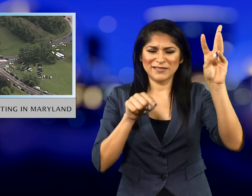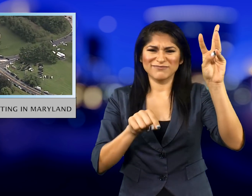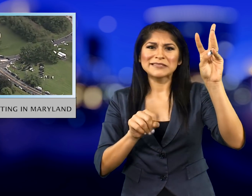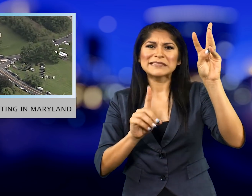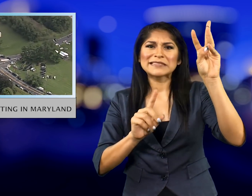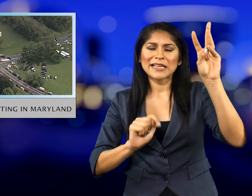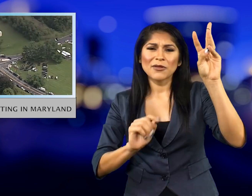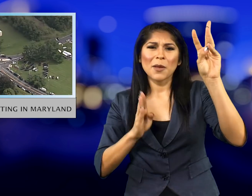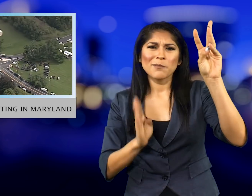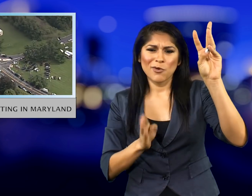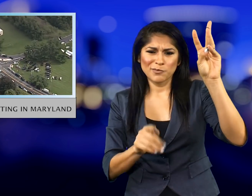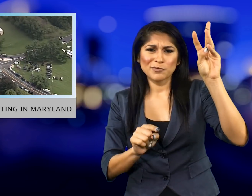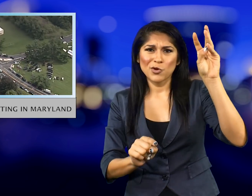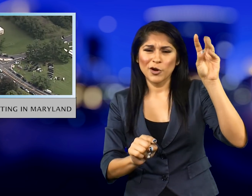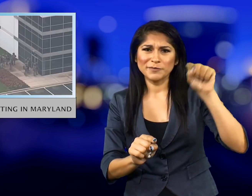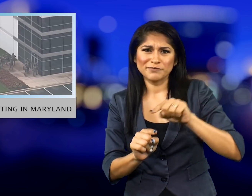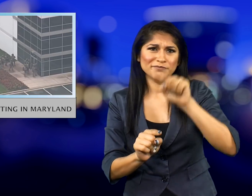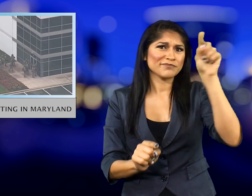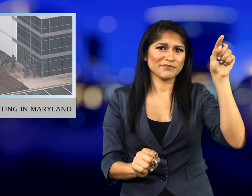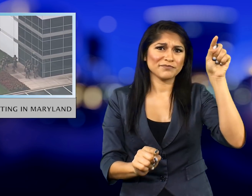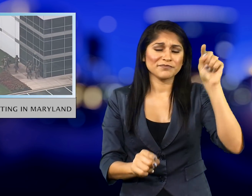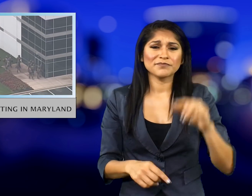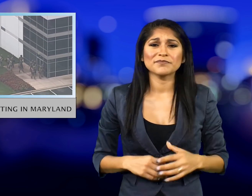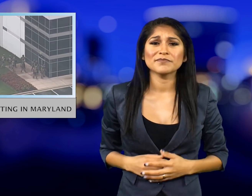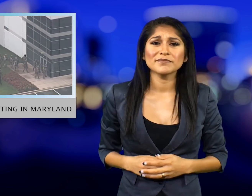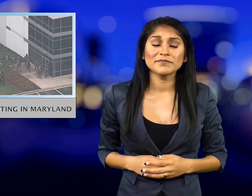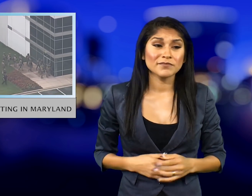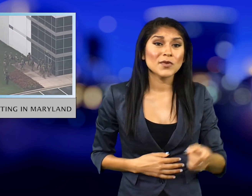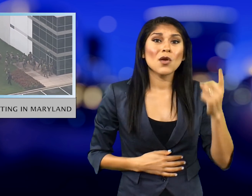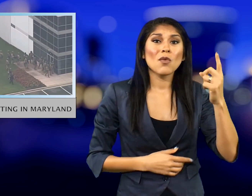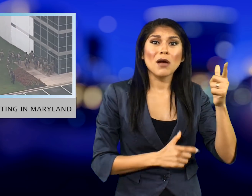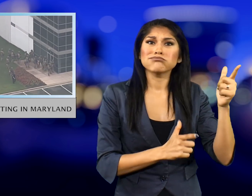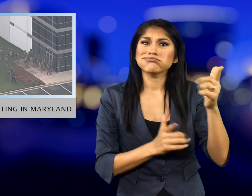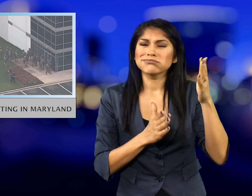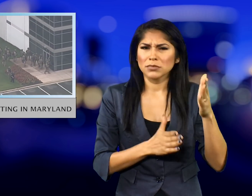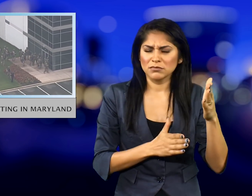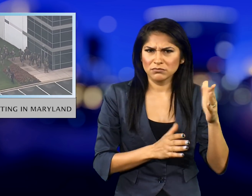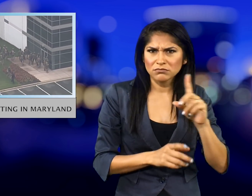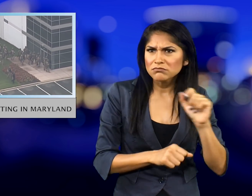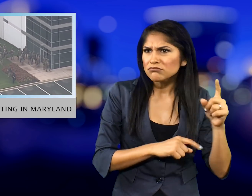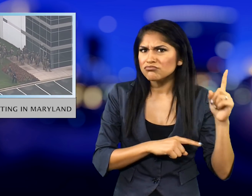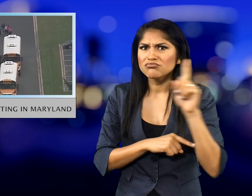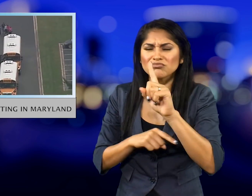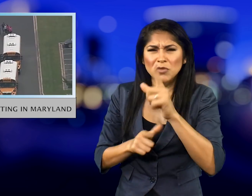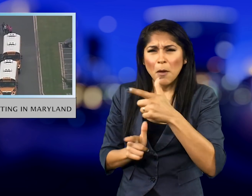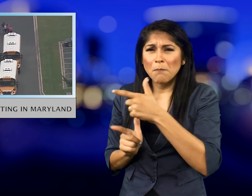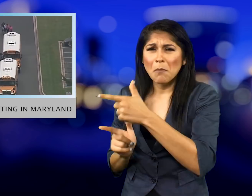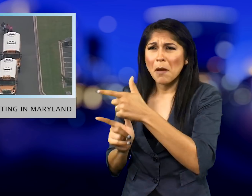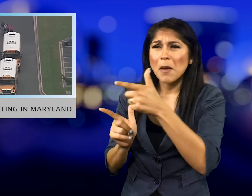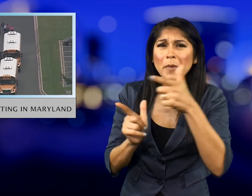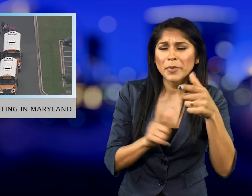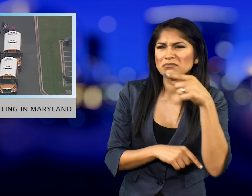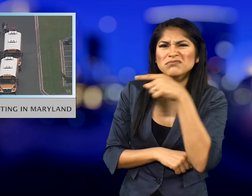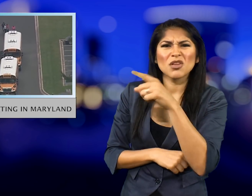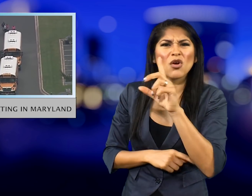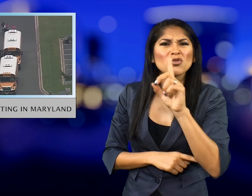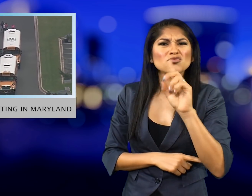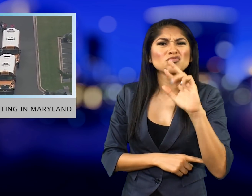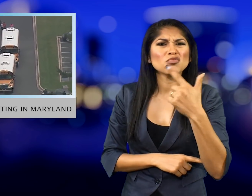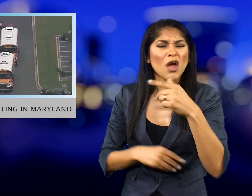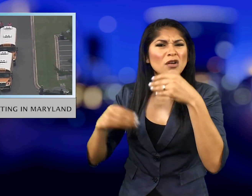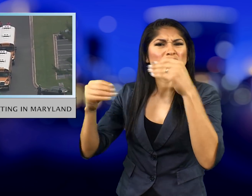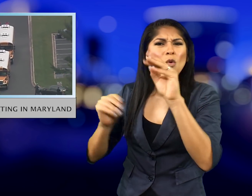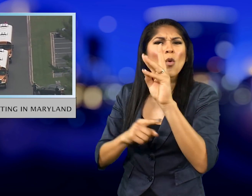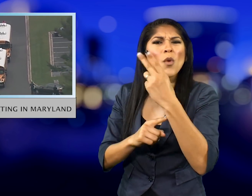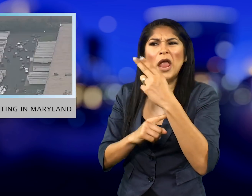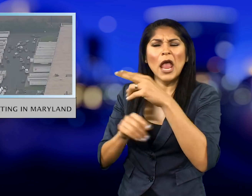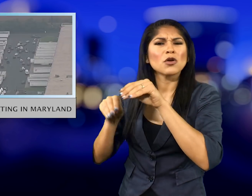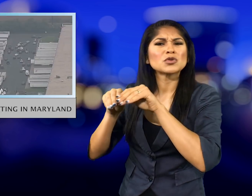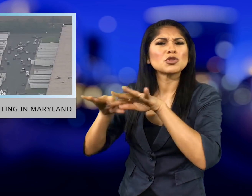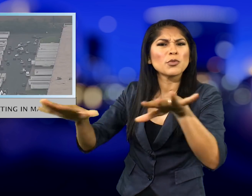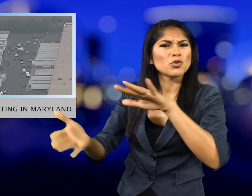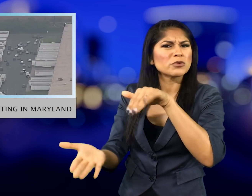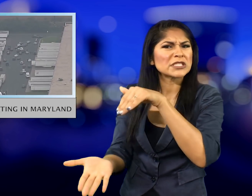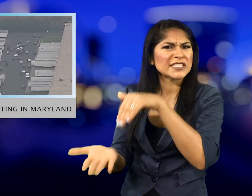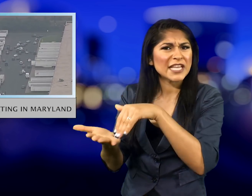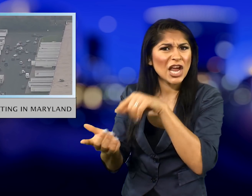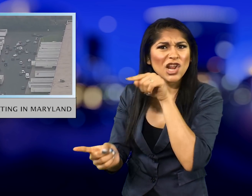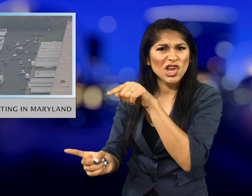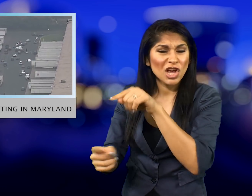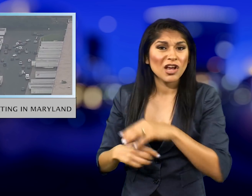The shooting took place in Aberdeen, Maryland, about 30 miles northwest of downtown Baltimore.